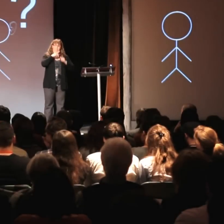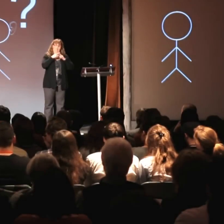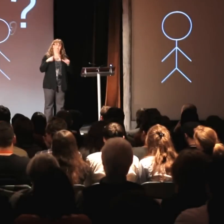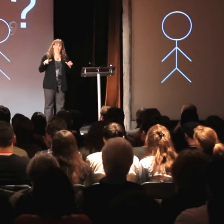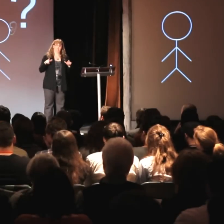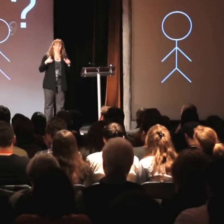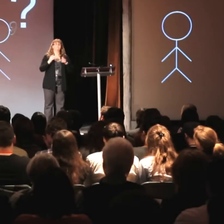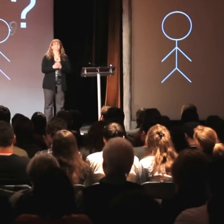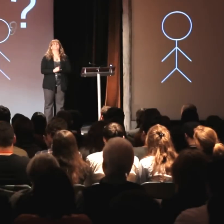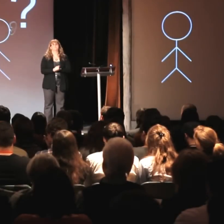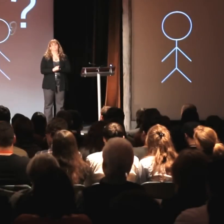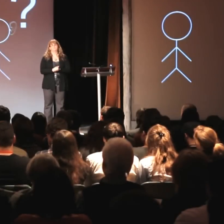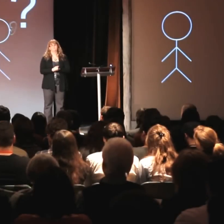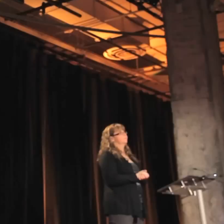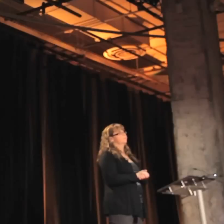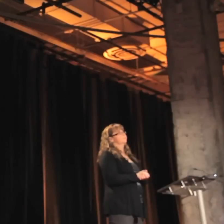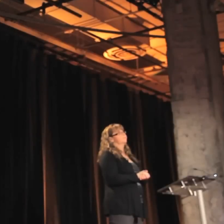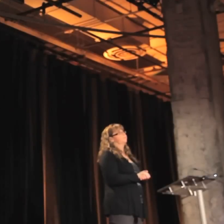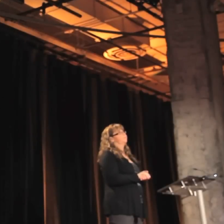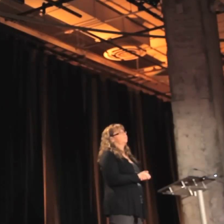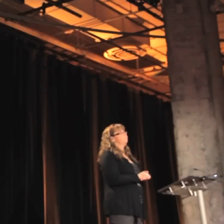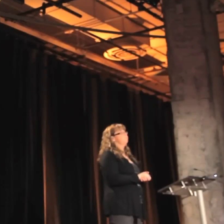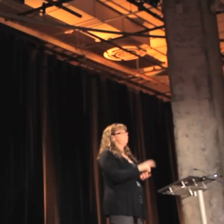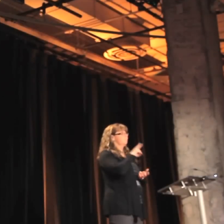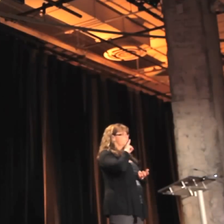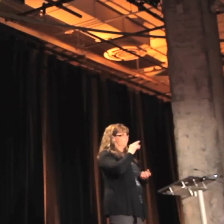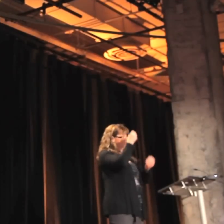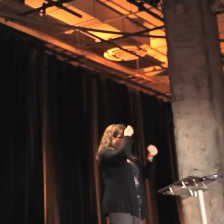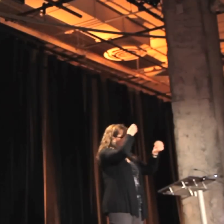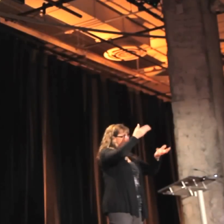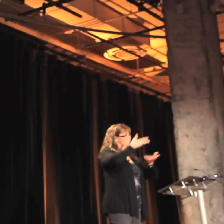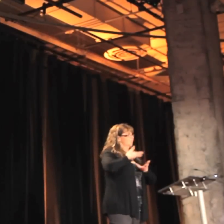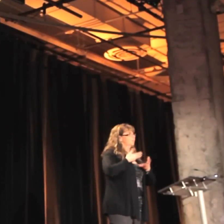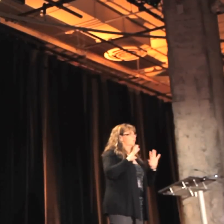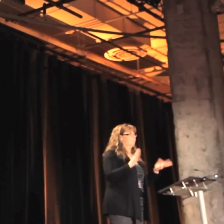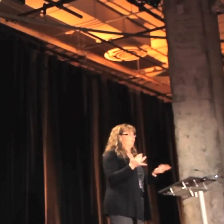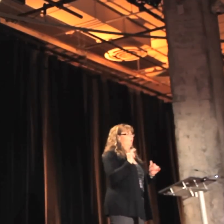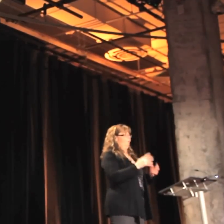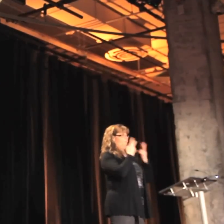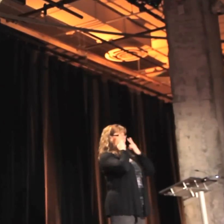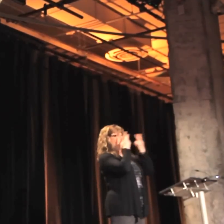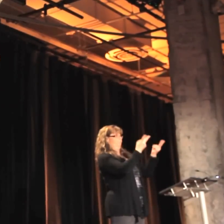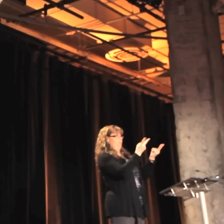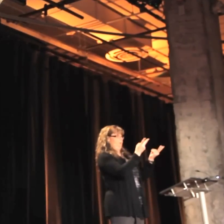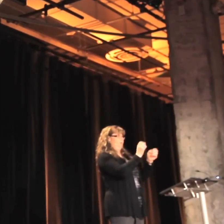Contrary to what we may believe, the message does reach us... ...we do see Lina sending her message...